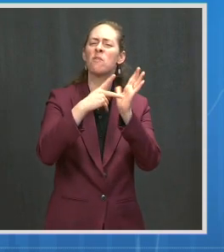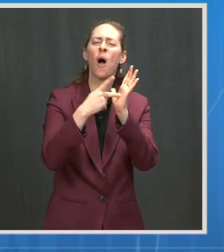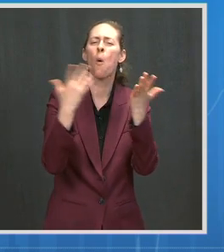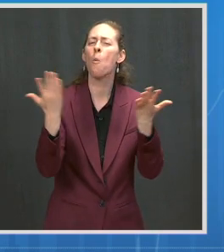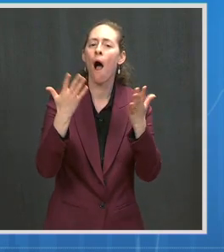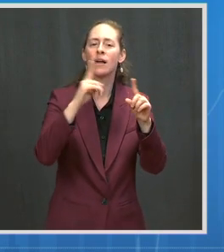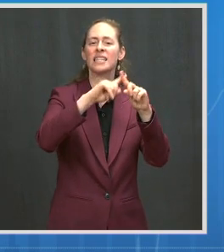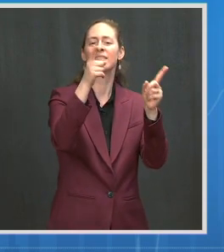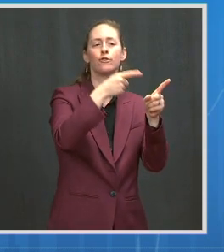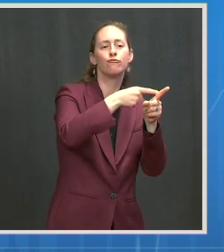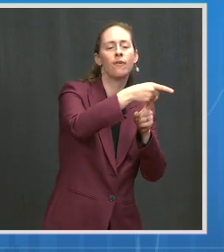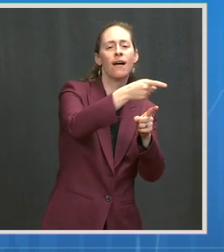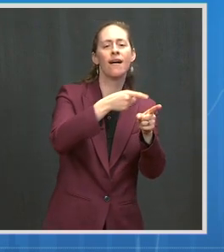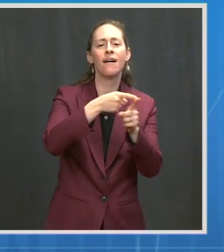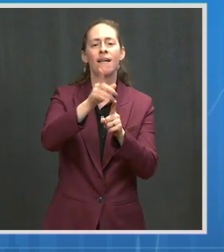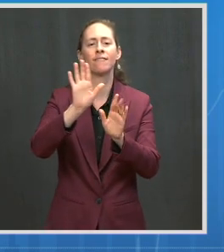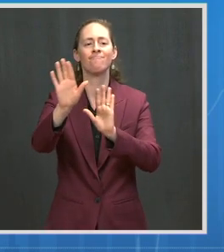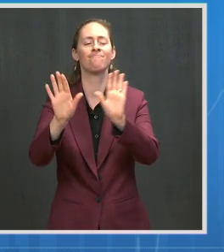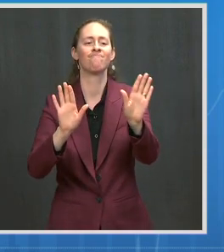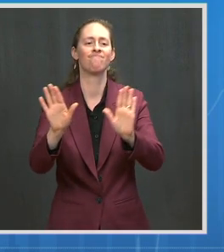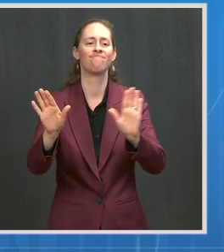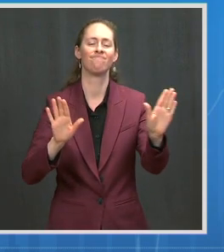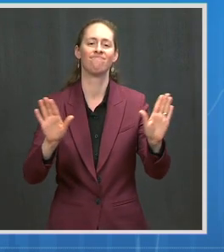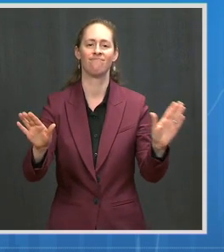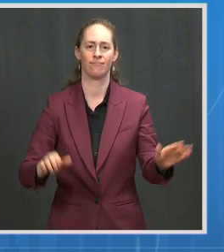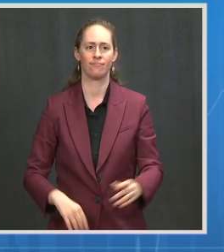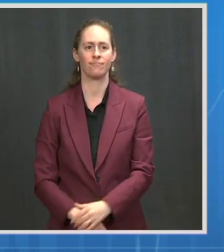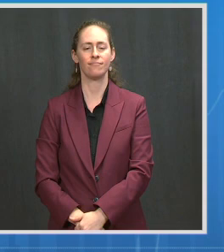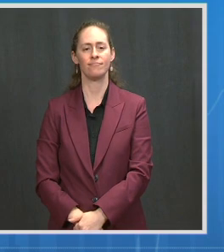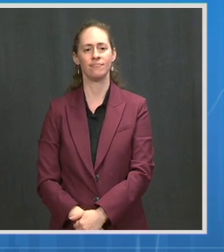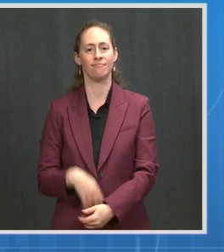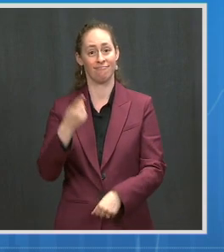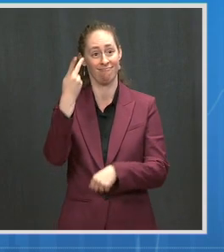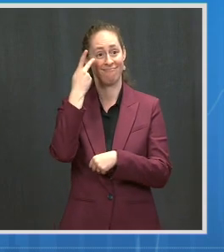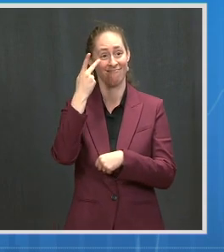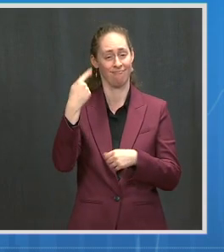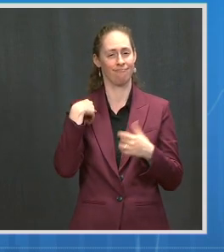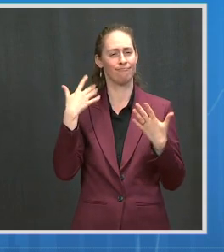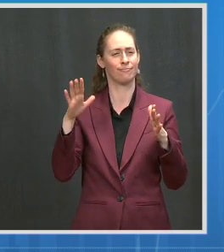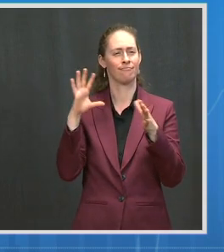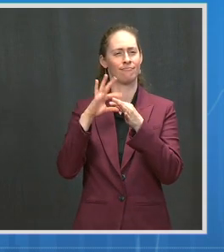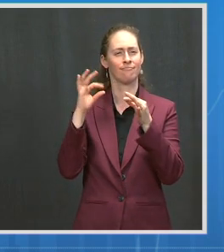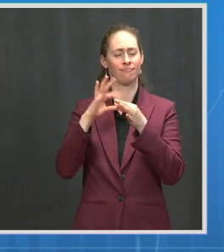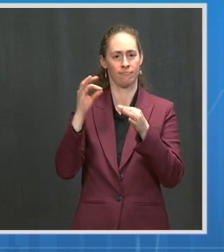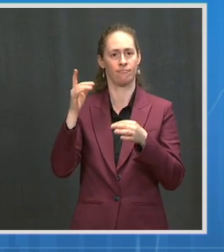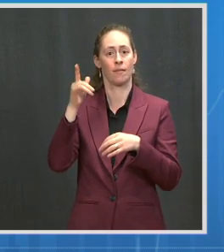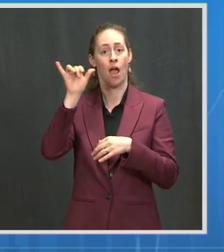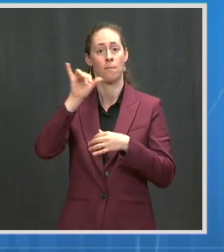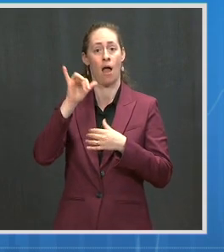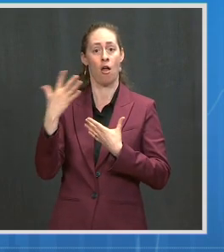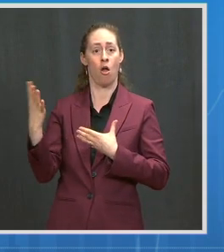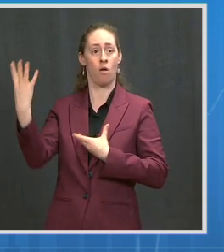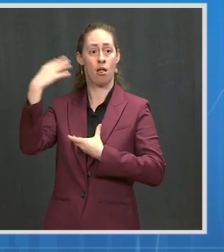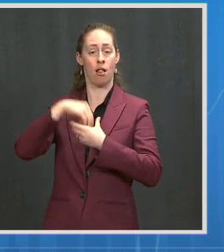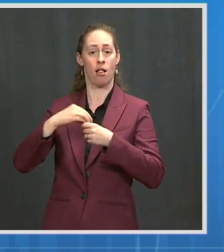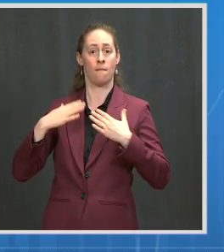to bind up to 209 days in this study. Also, as you might notice,